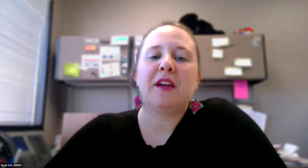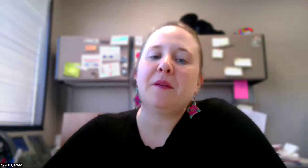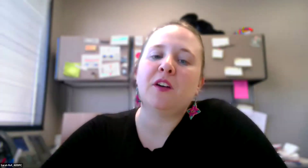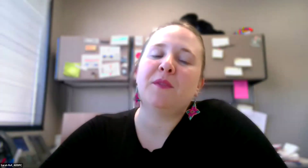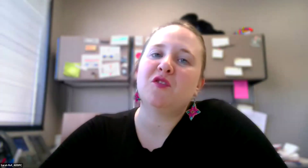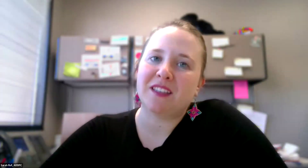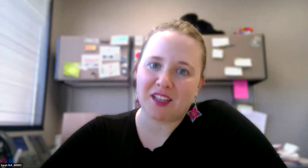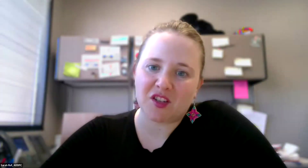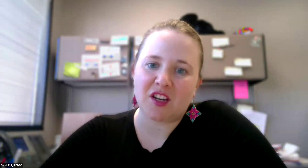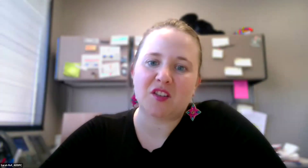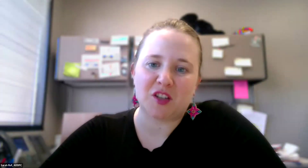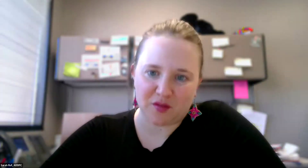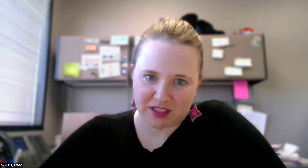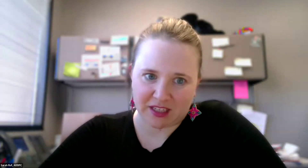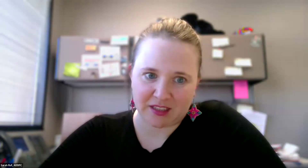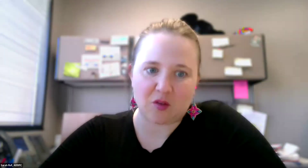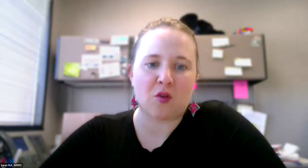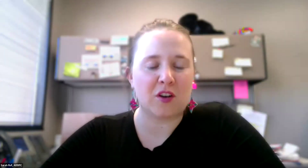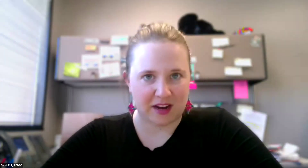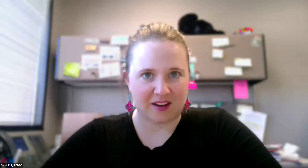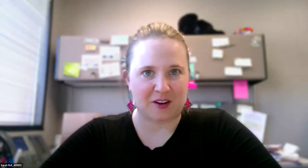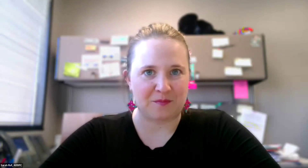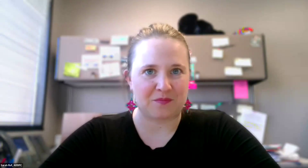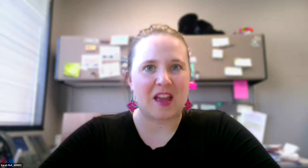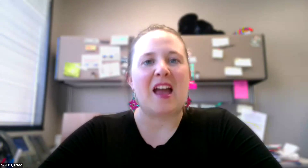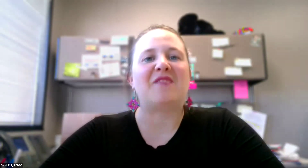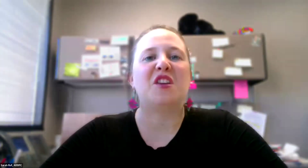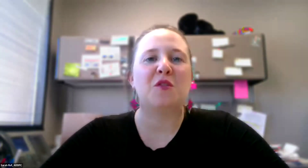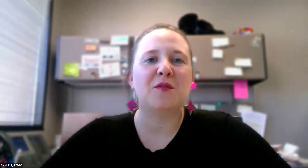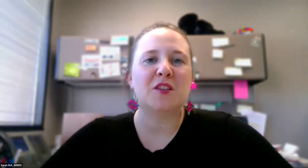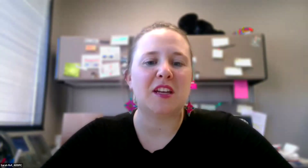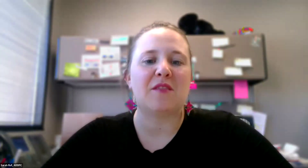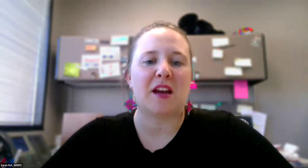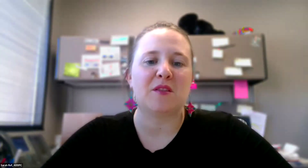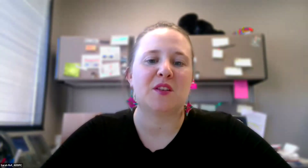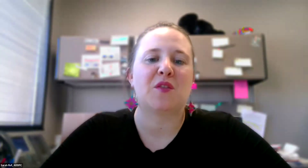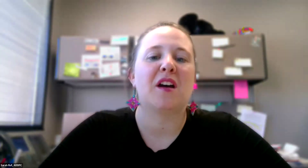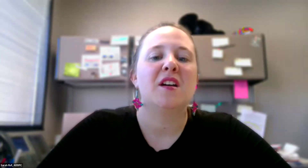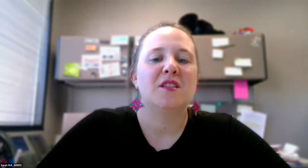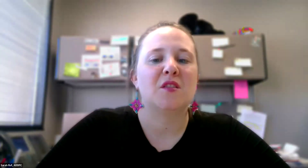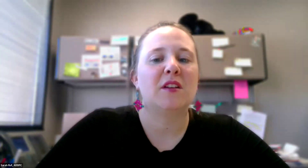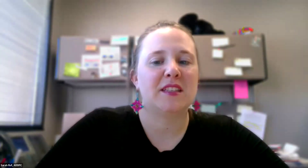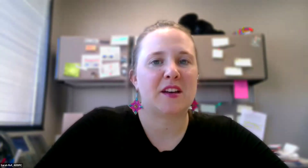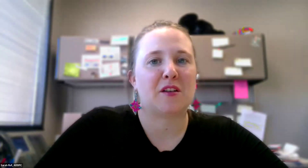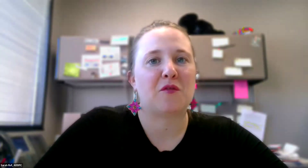REEMPLOYMENT TRANSITION SERVICES COORDINATOR AT THE UNIVERSITY OF ARIZONA SONORAN CENTER